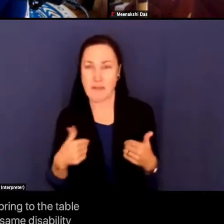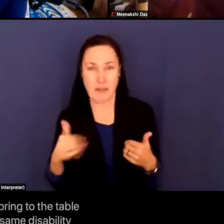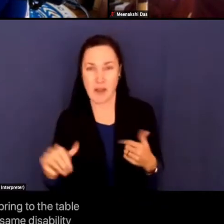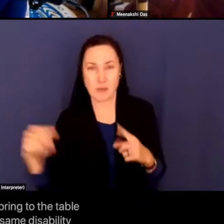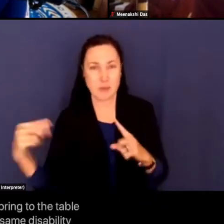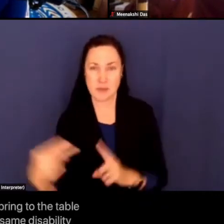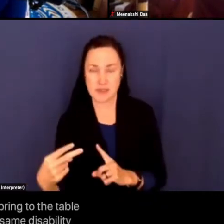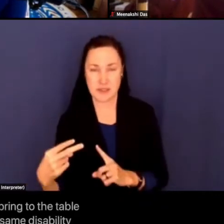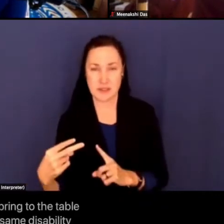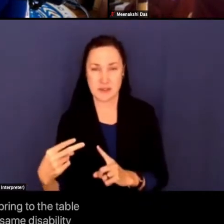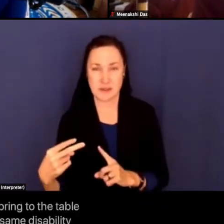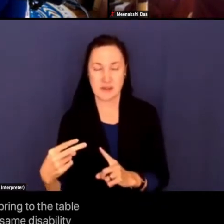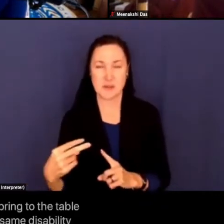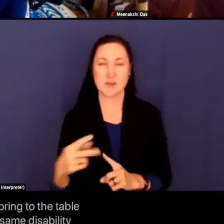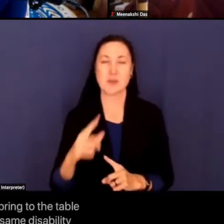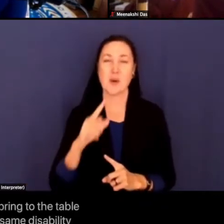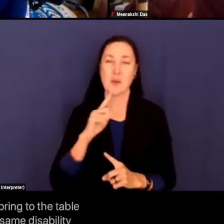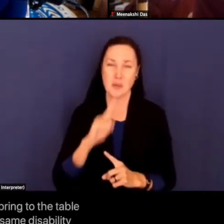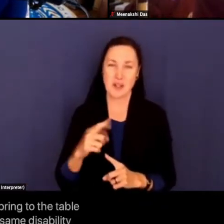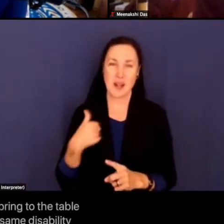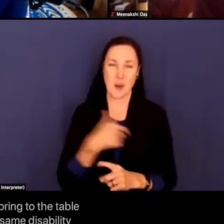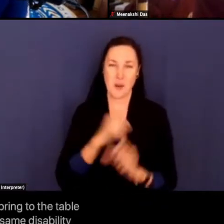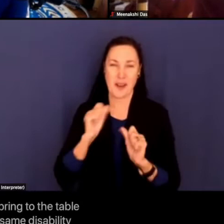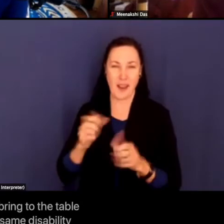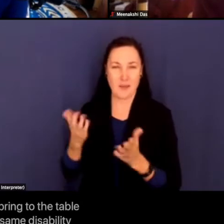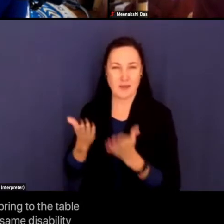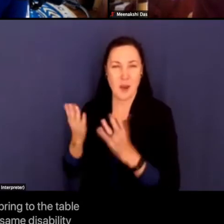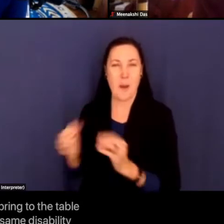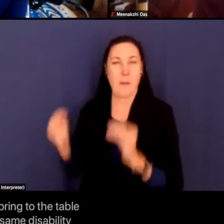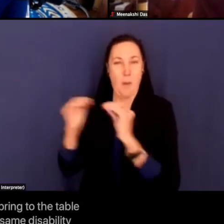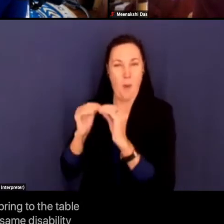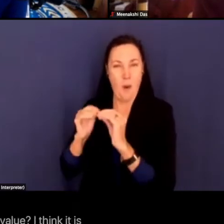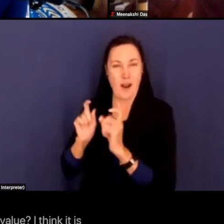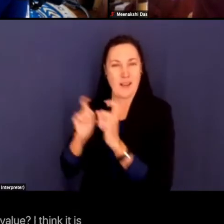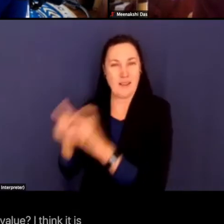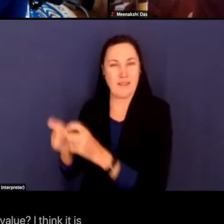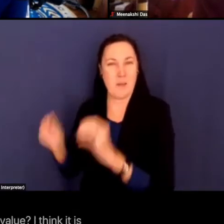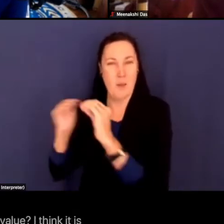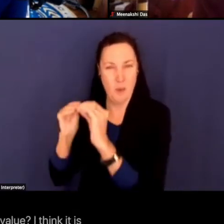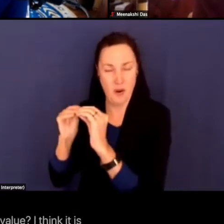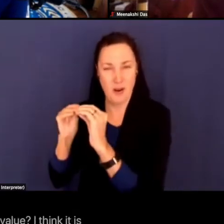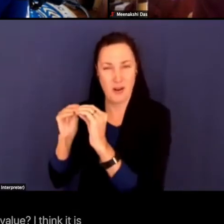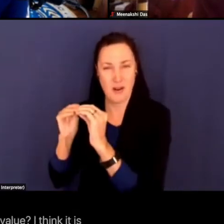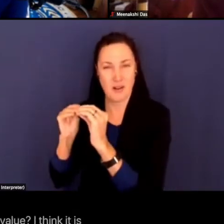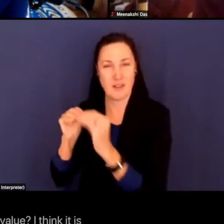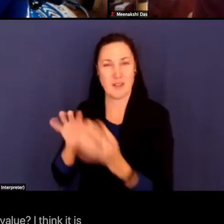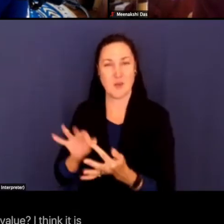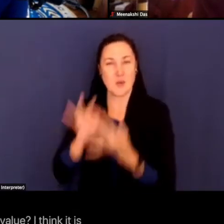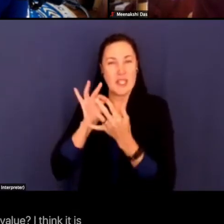wonderful thing for the opportunities are found and acted upon endeavor but he wins.